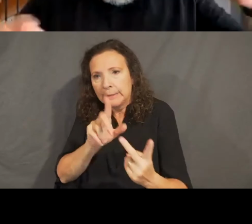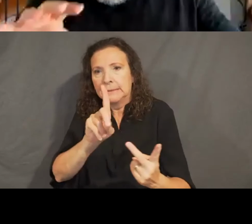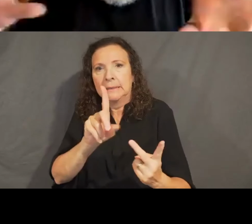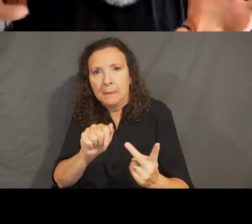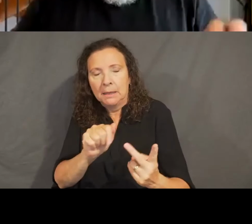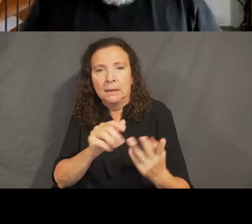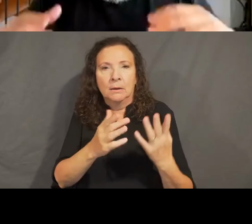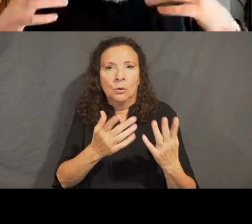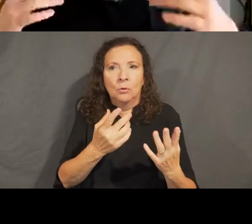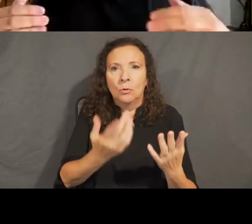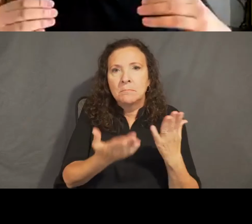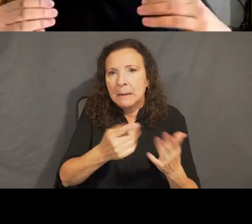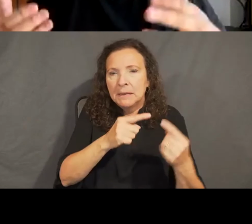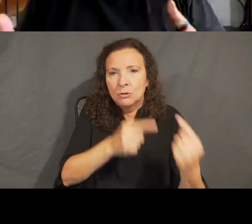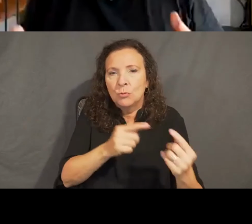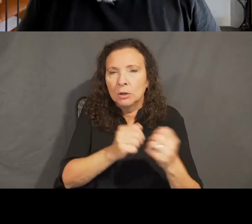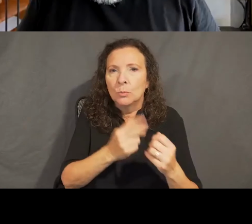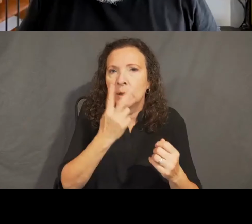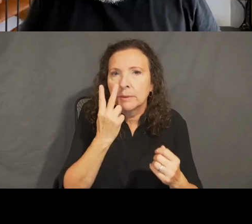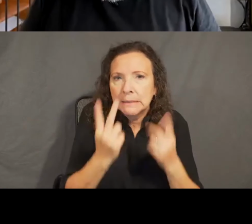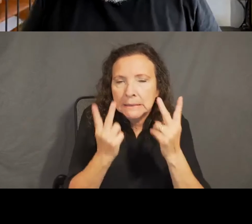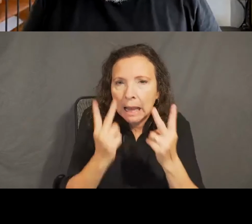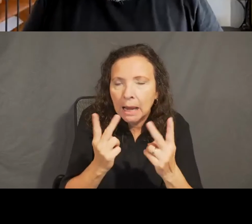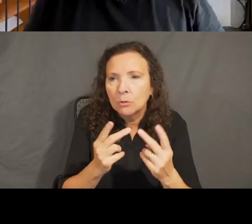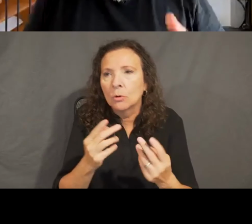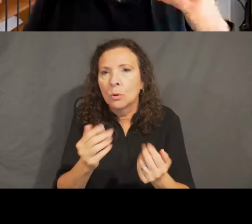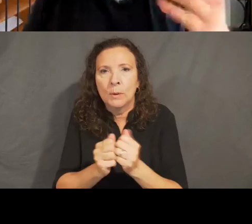something like that, I think those are pretty good.